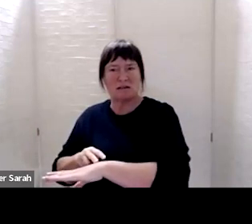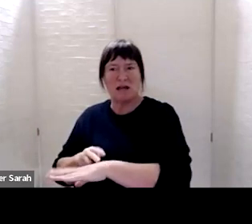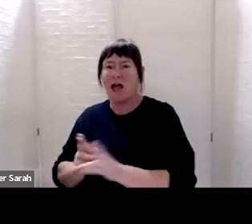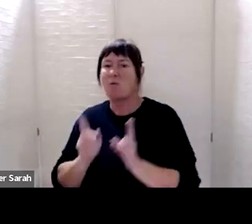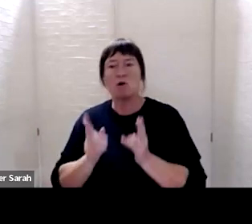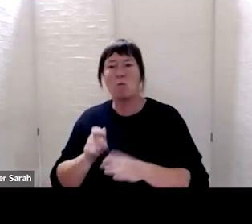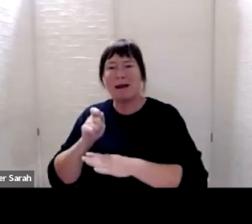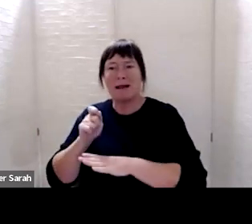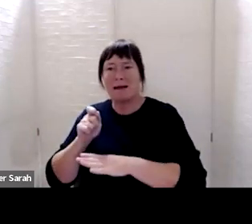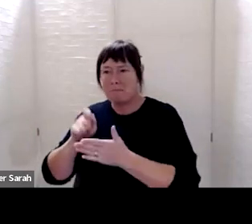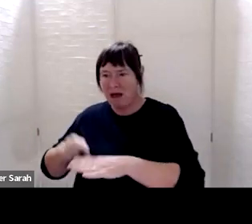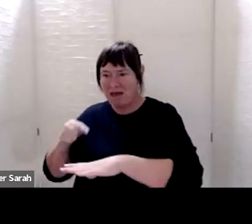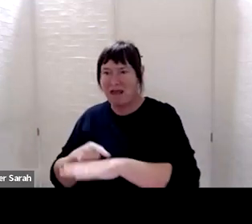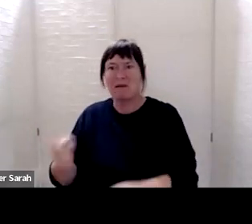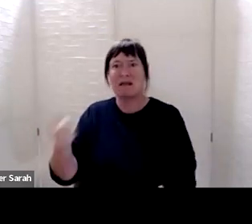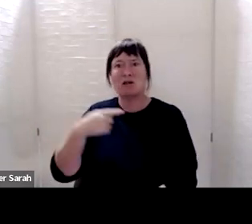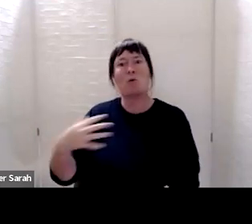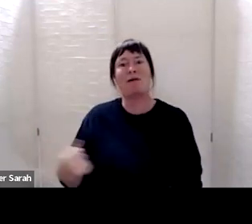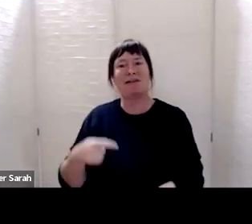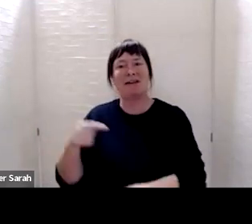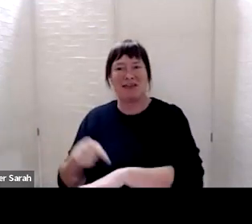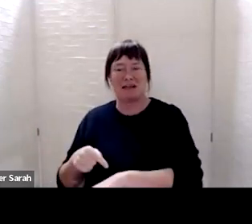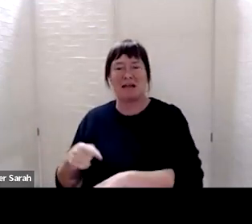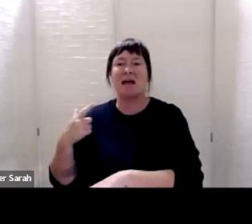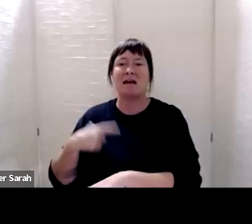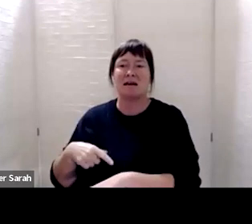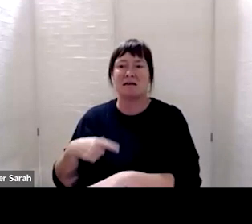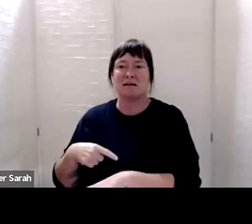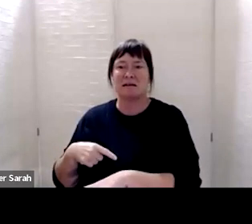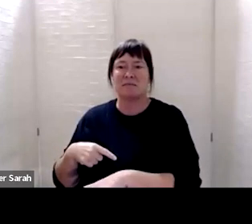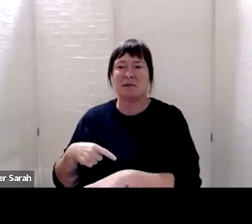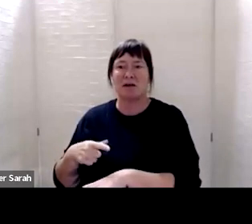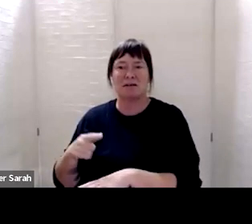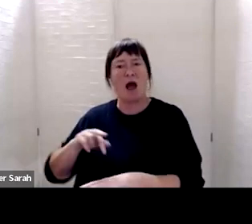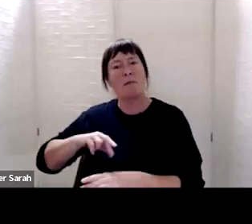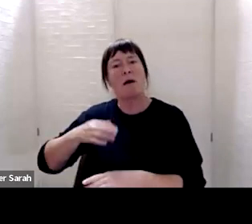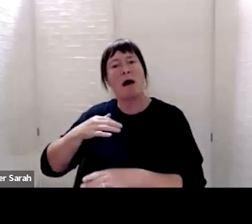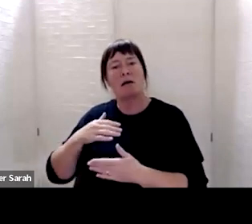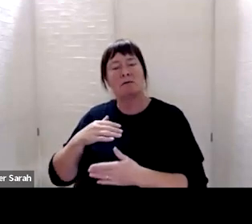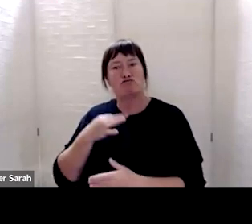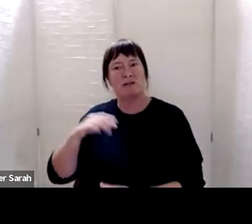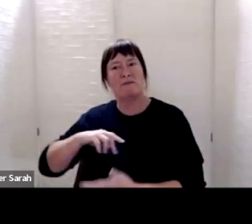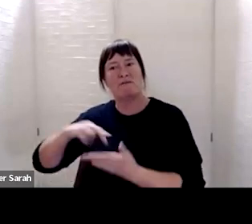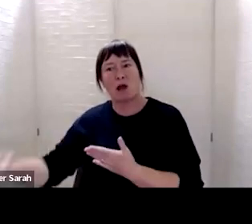but I’ve been told I should have one because I am at a bad falls risk. So I guess I’m interested in the answer for this